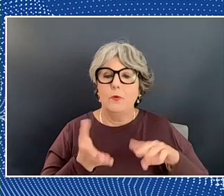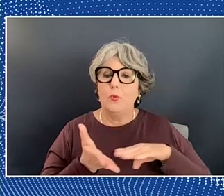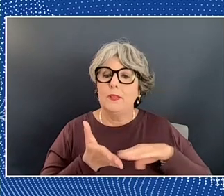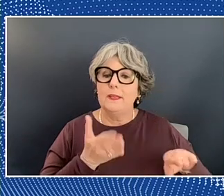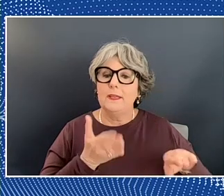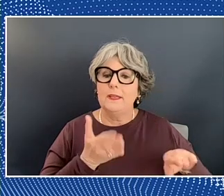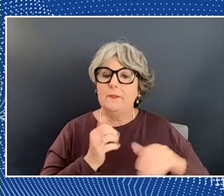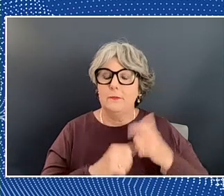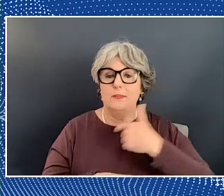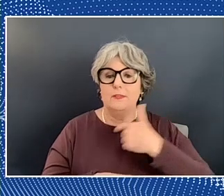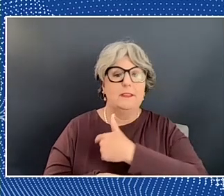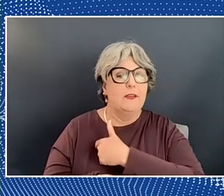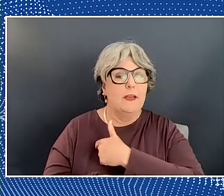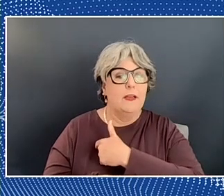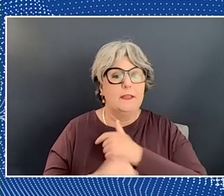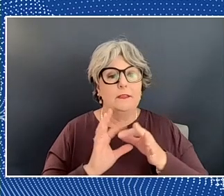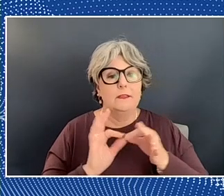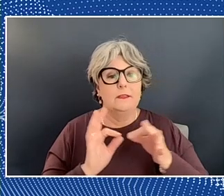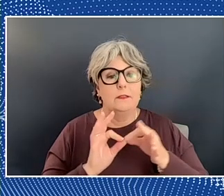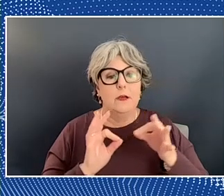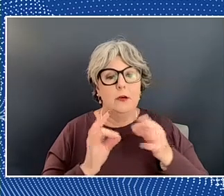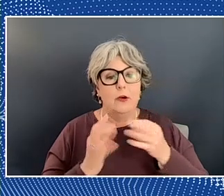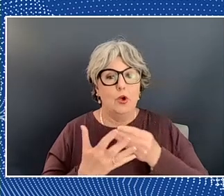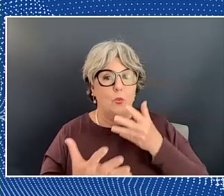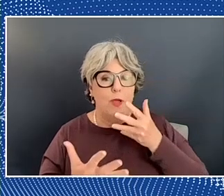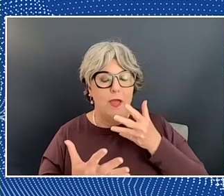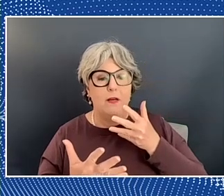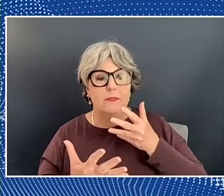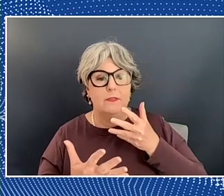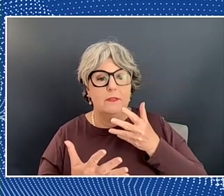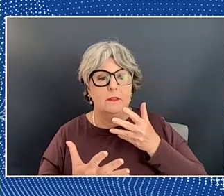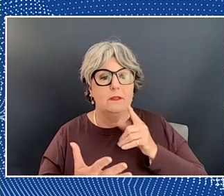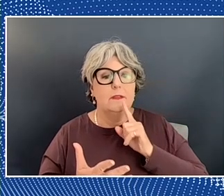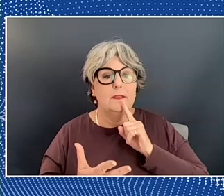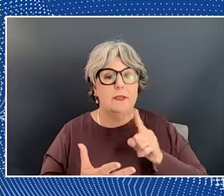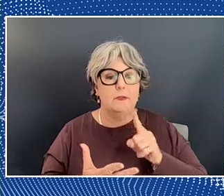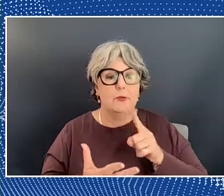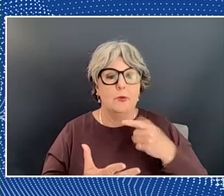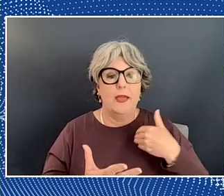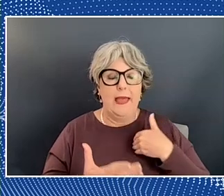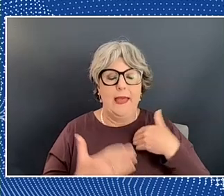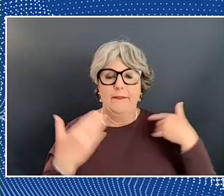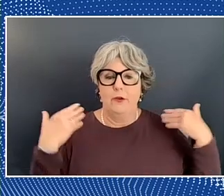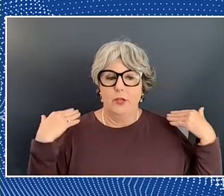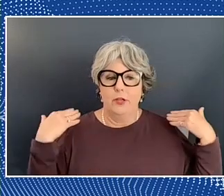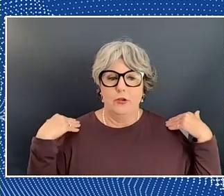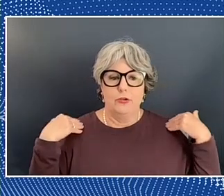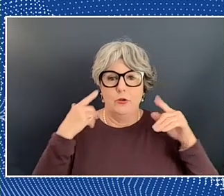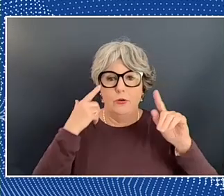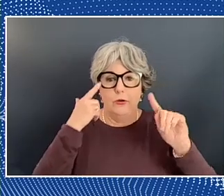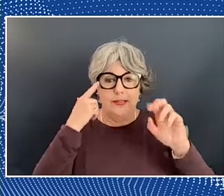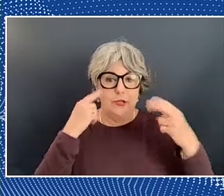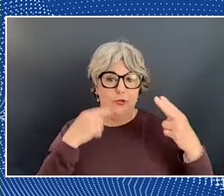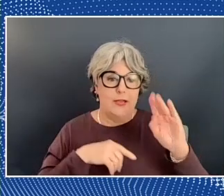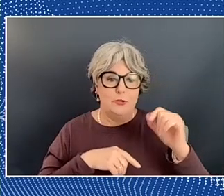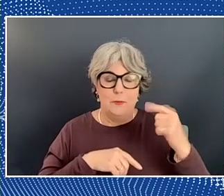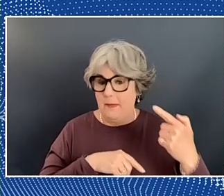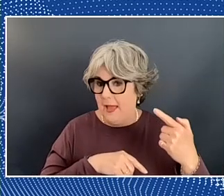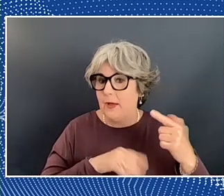talk about wealth, you know, a lot of our wealth, realistically, is what we're carrying on our shoulder in a trash bag. So, you know, and maybe a small gate